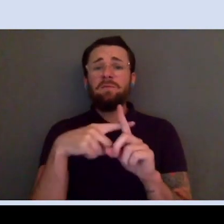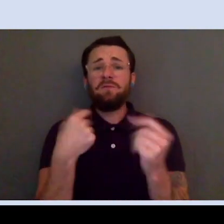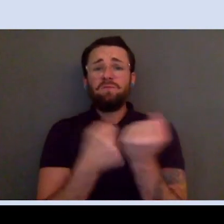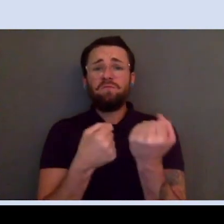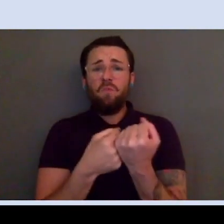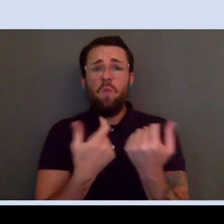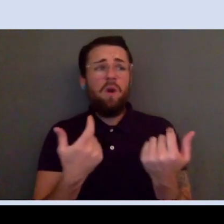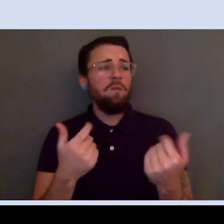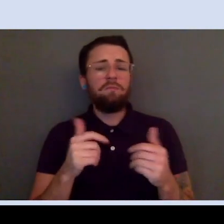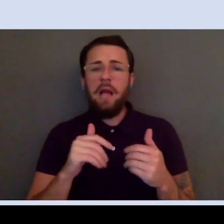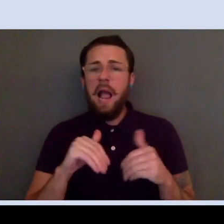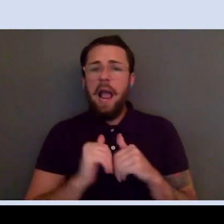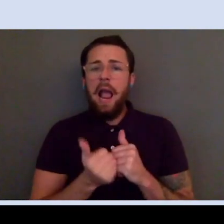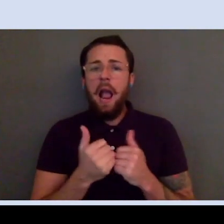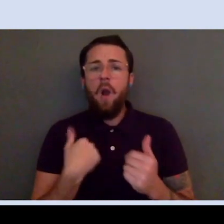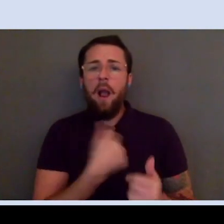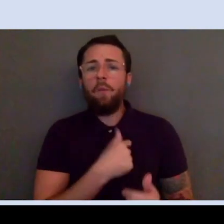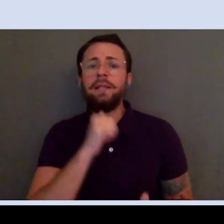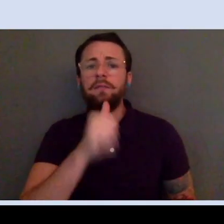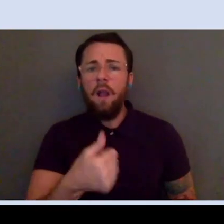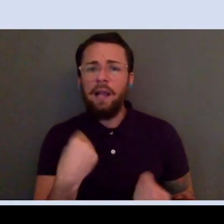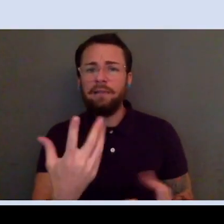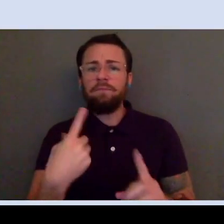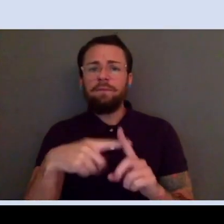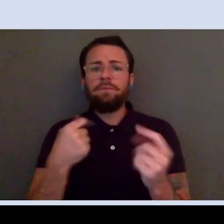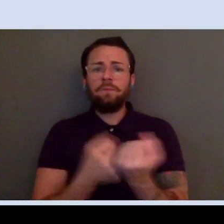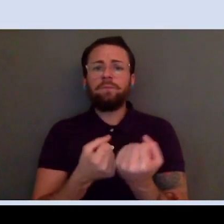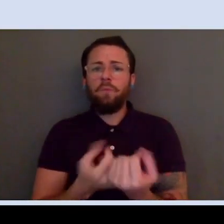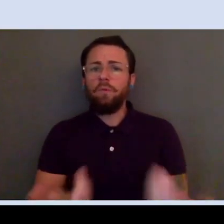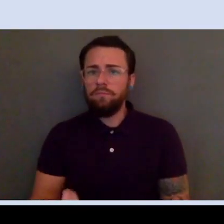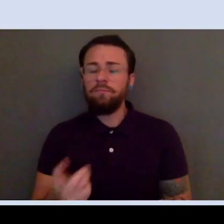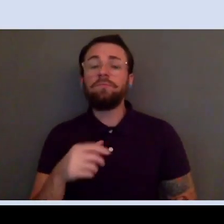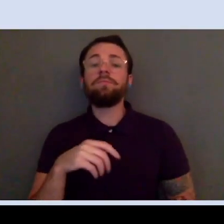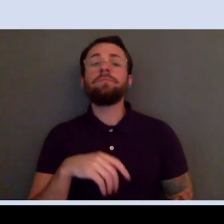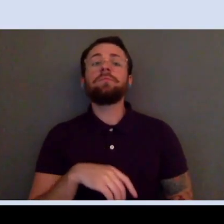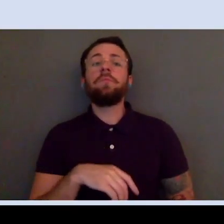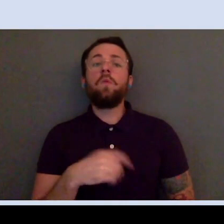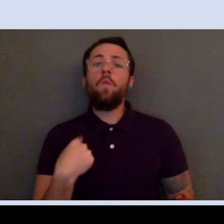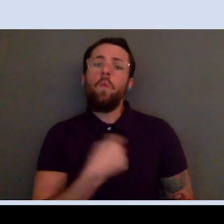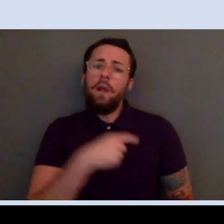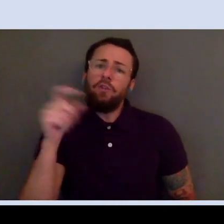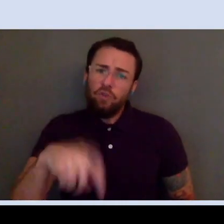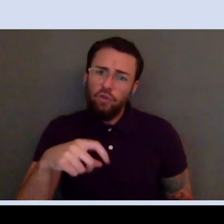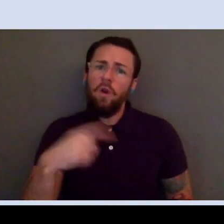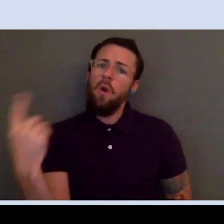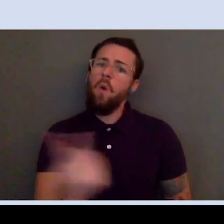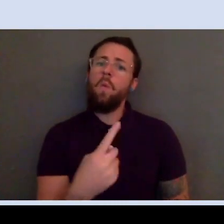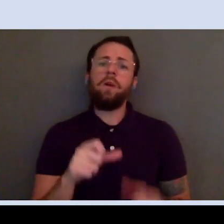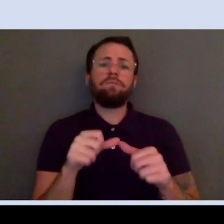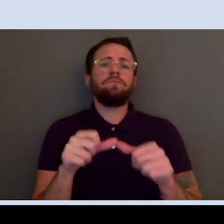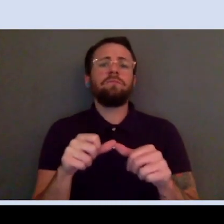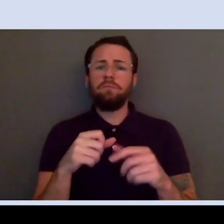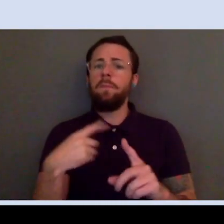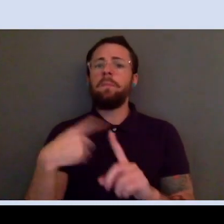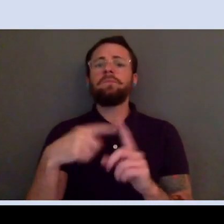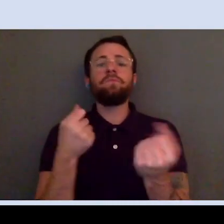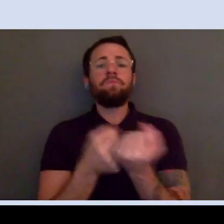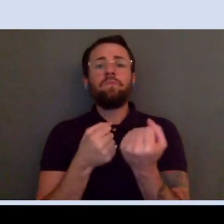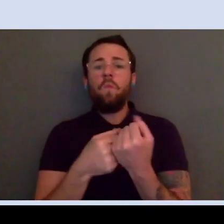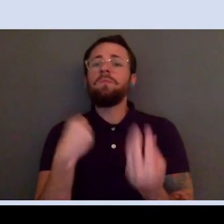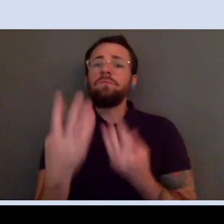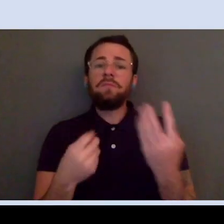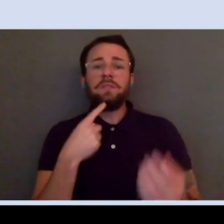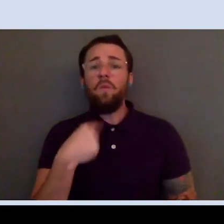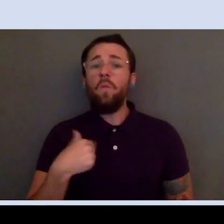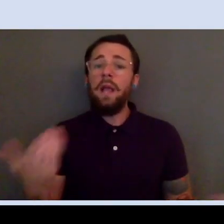by providing the supportive environment as you pay attention to those students.